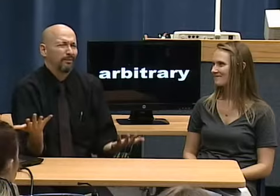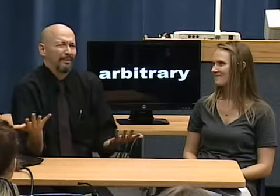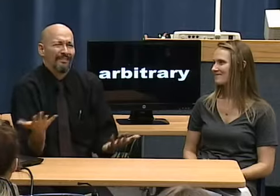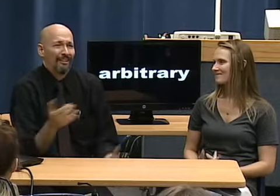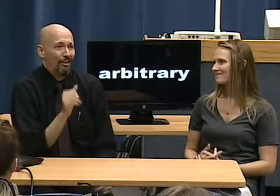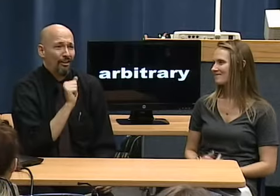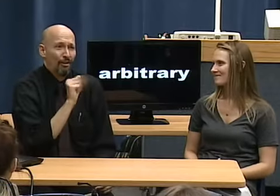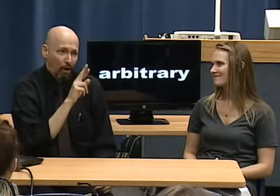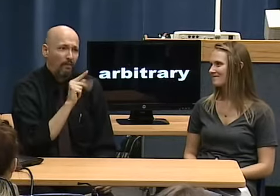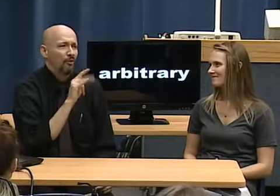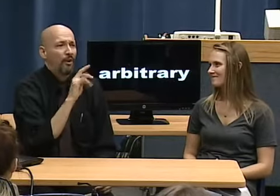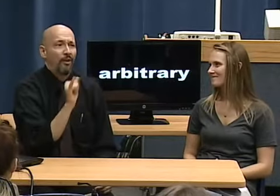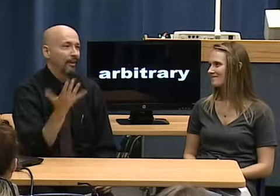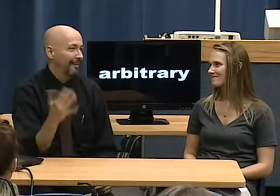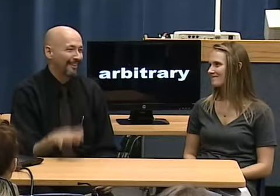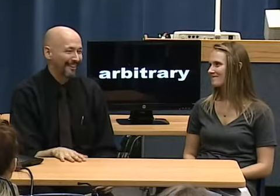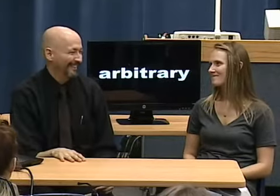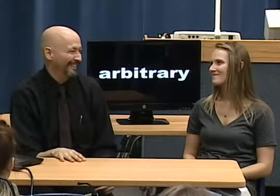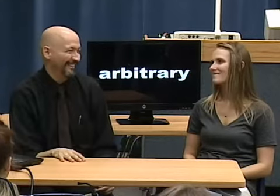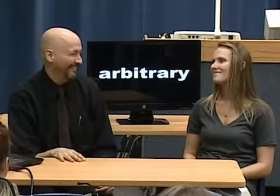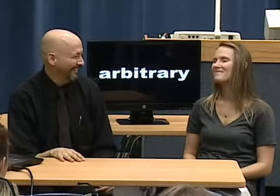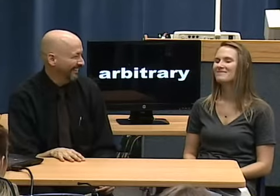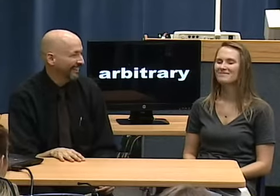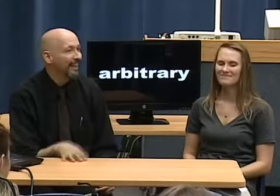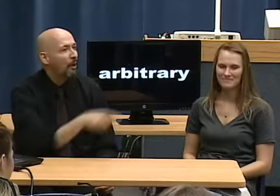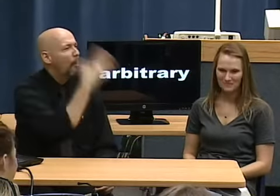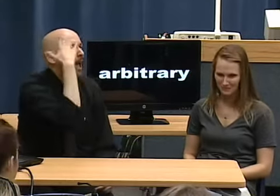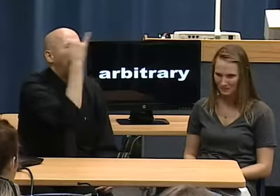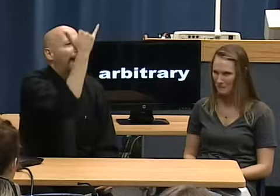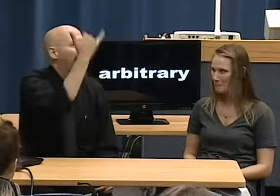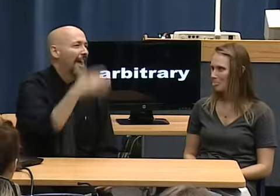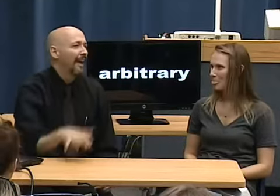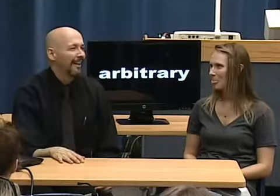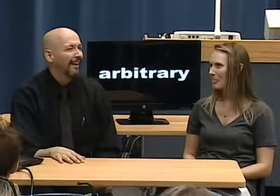It's arbitrary. Why?